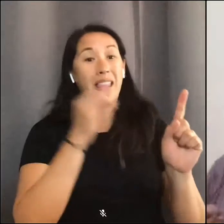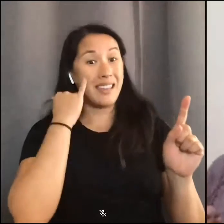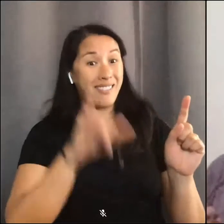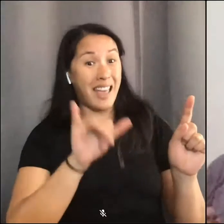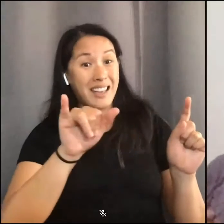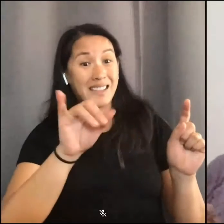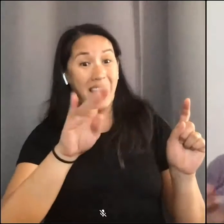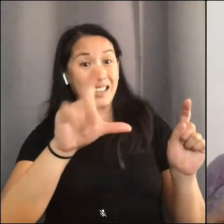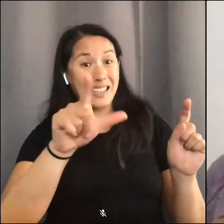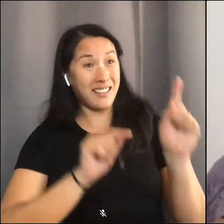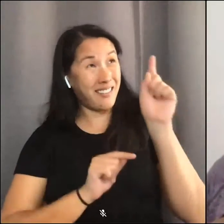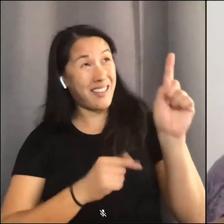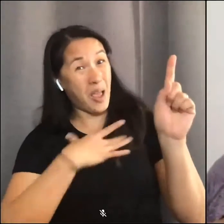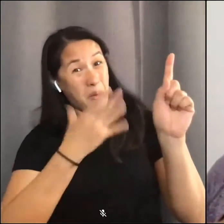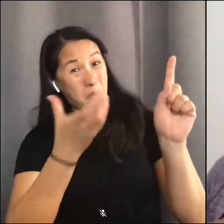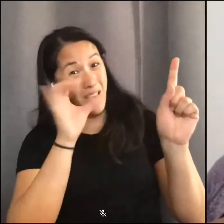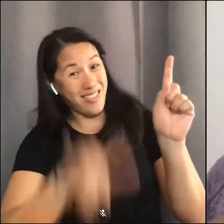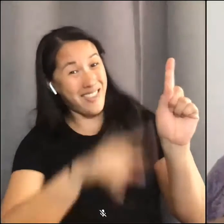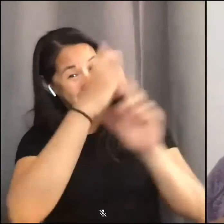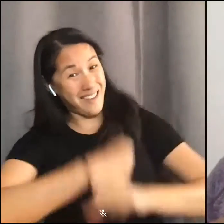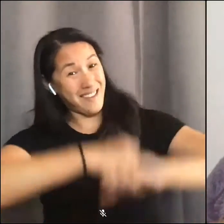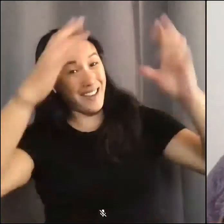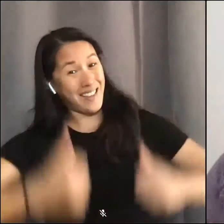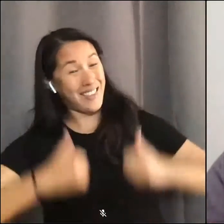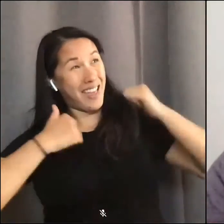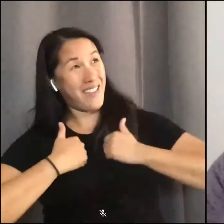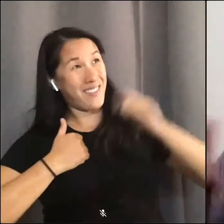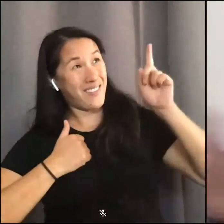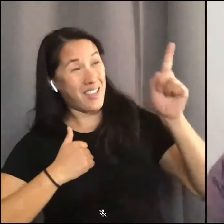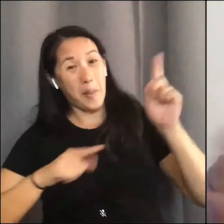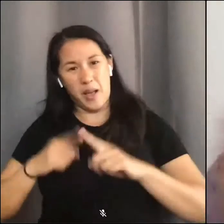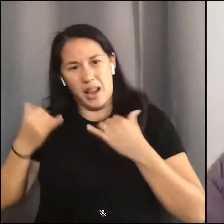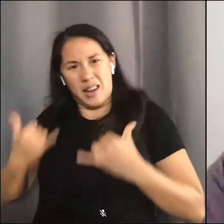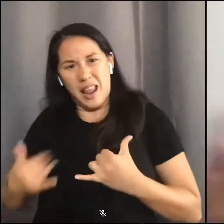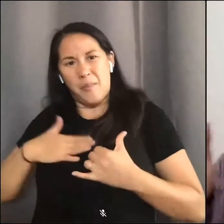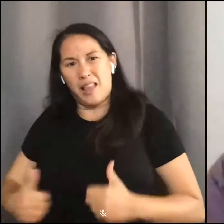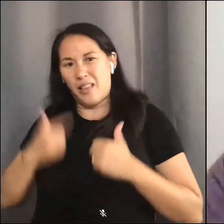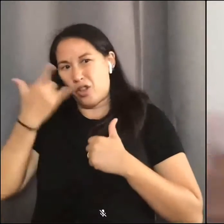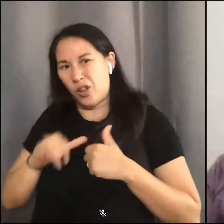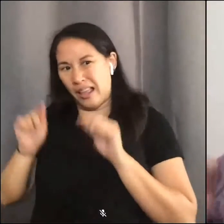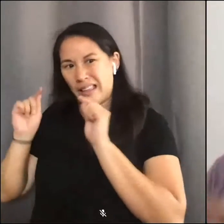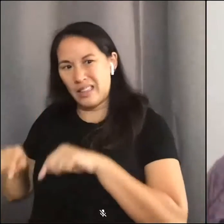this is um where you are today then the only thing that's missing is the experience between